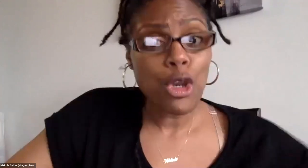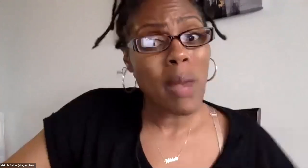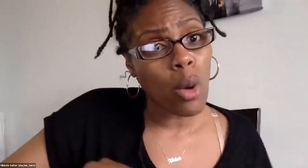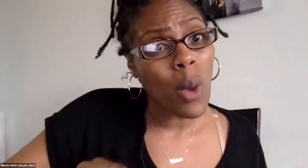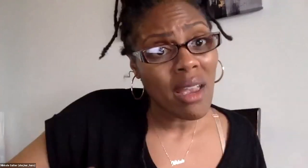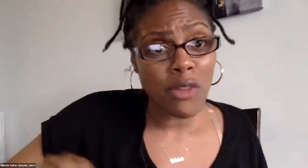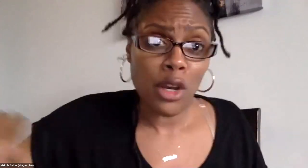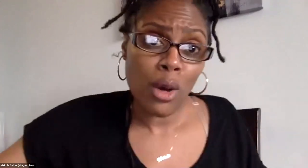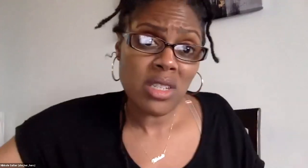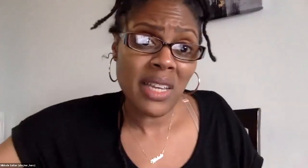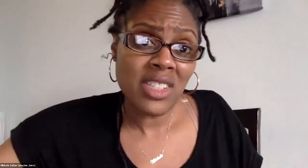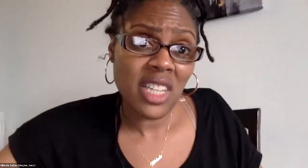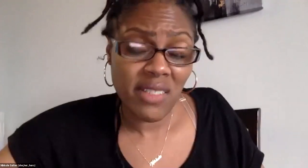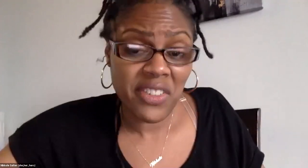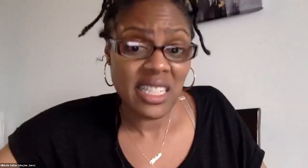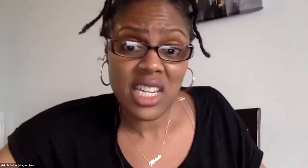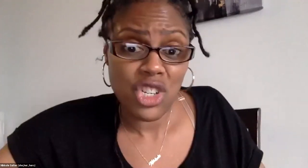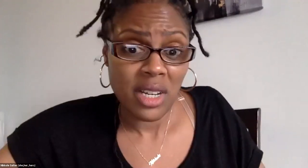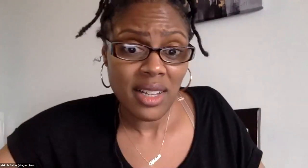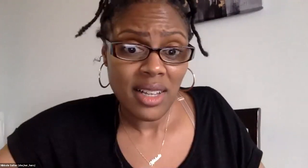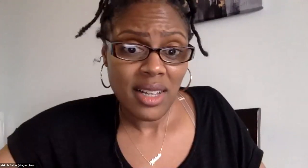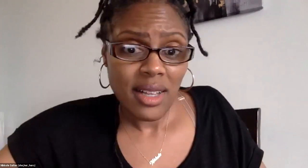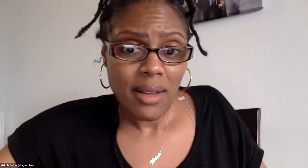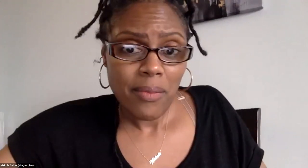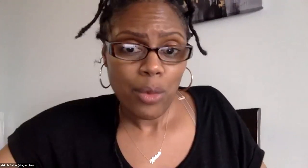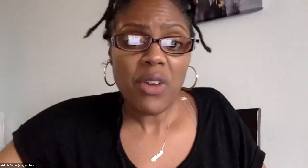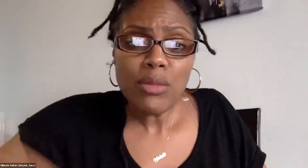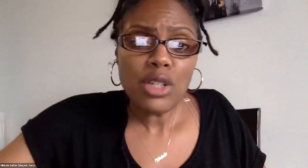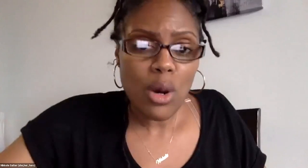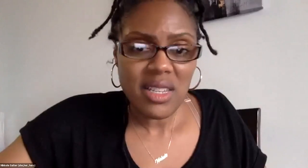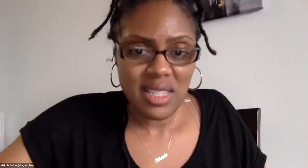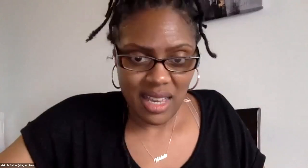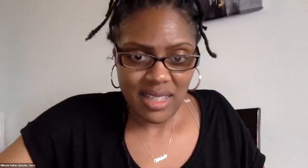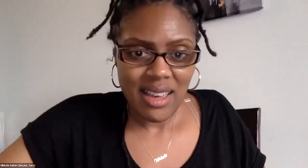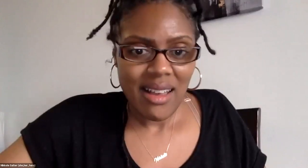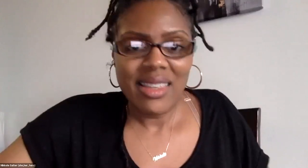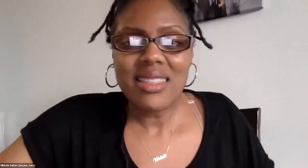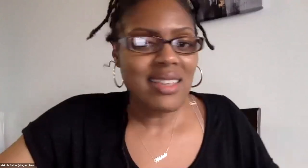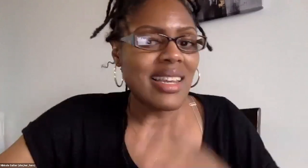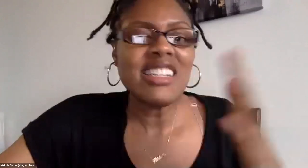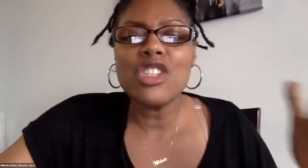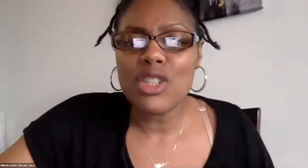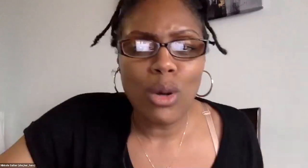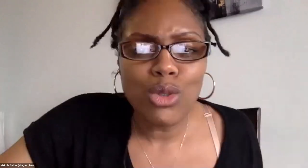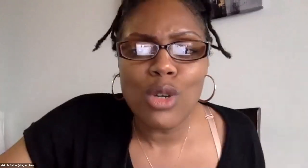you make a wave on the coast of Indonesia. We've come to know these things, these things that indigenous cultures